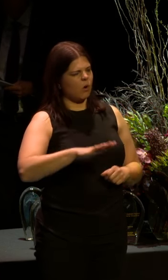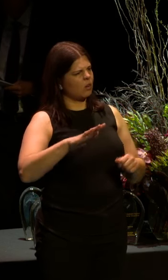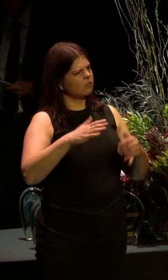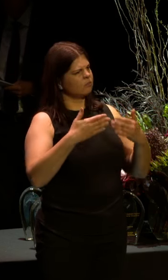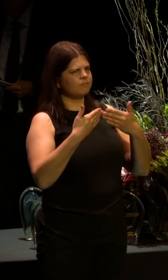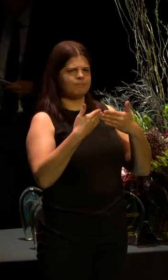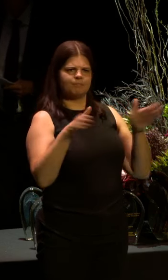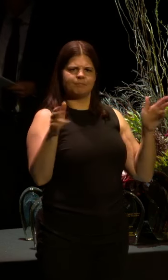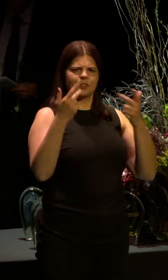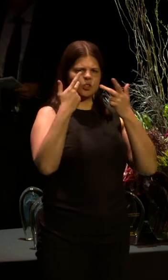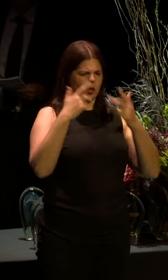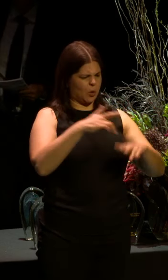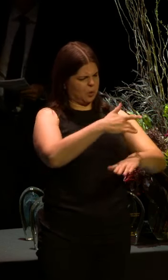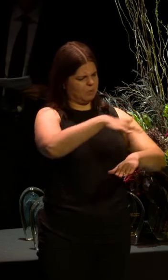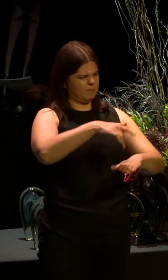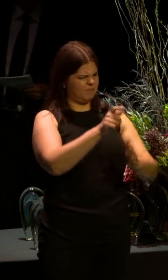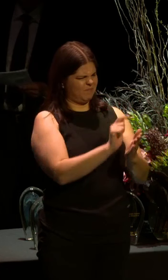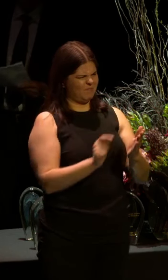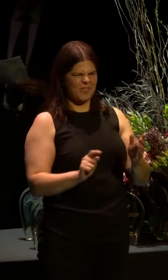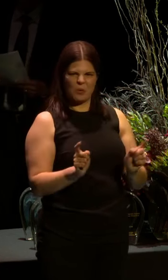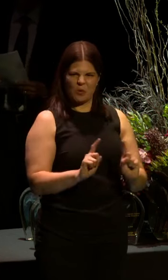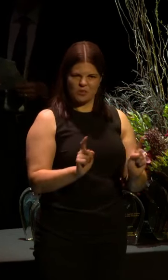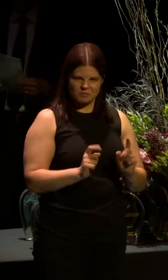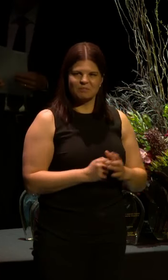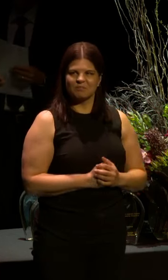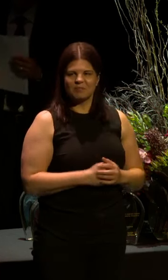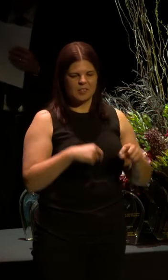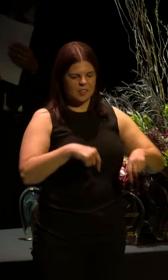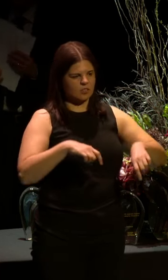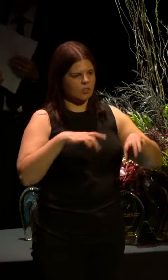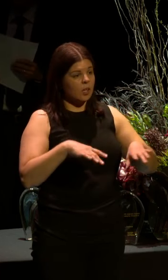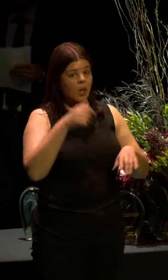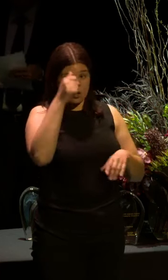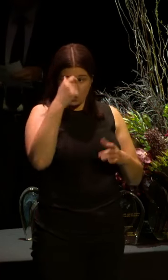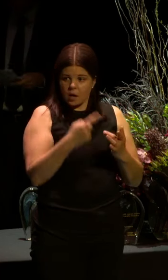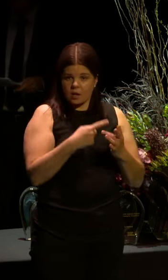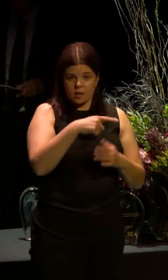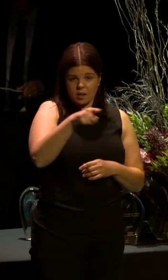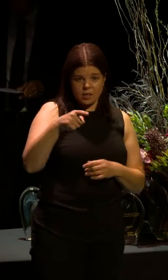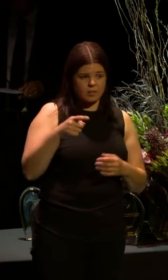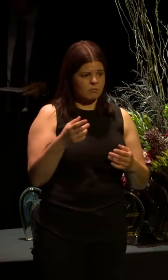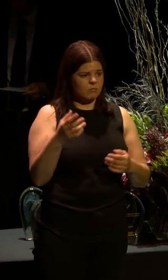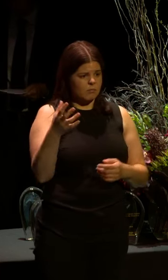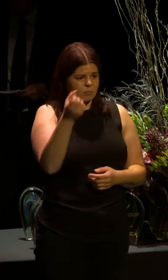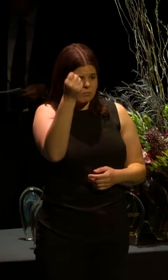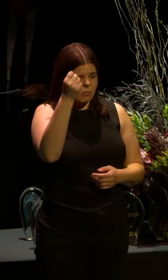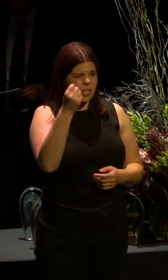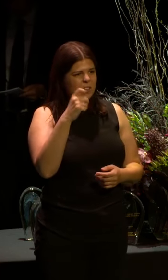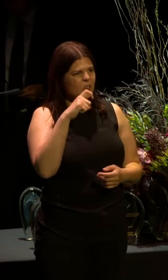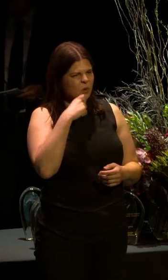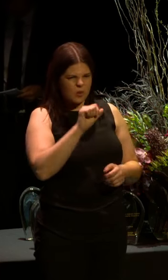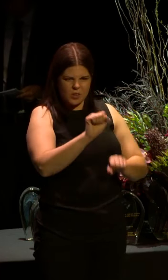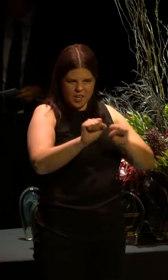I know that my fellow recipients tonight will be doing similar things. They will be giving of their time in various ways,